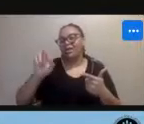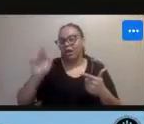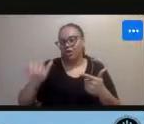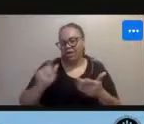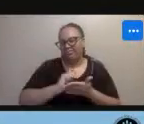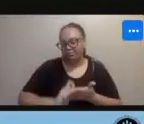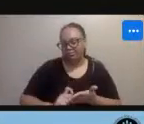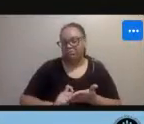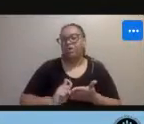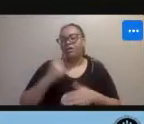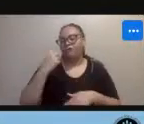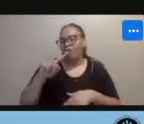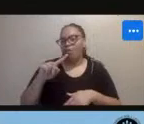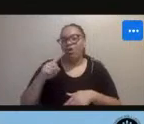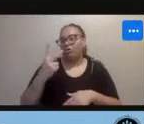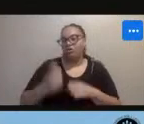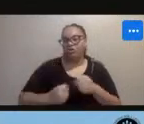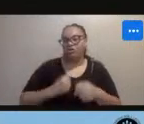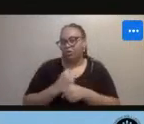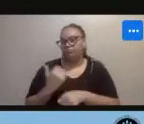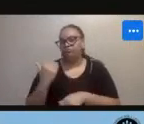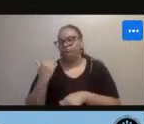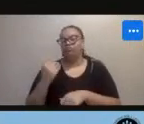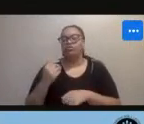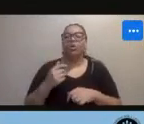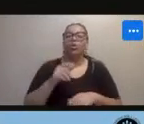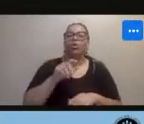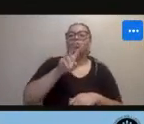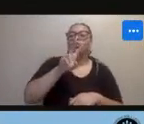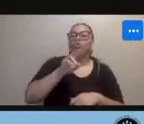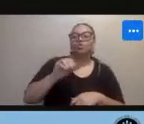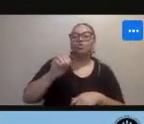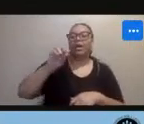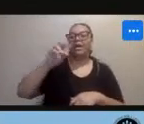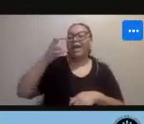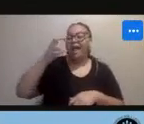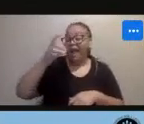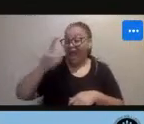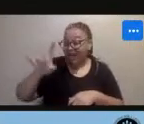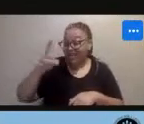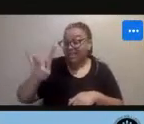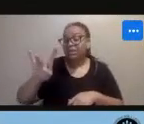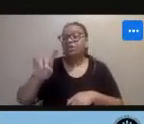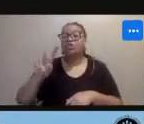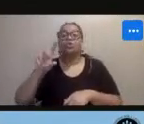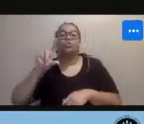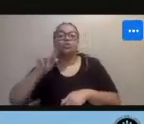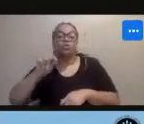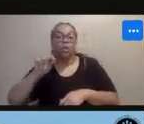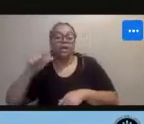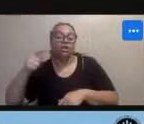CHAIR FIRST AND THEN AS